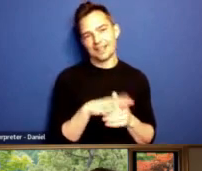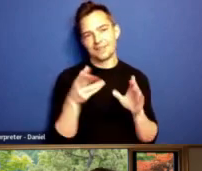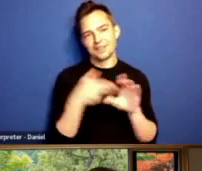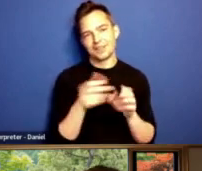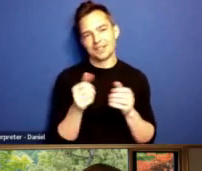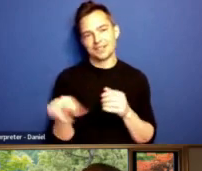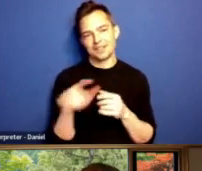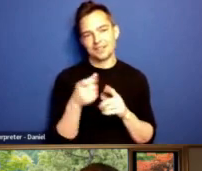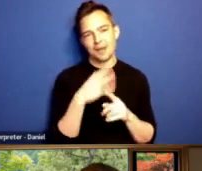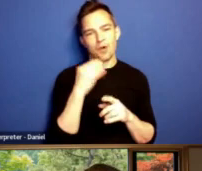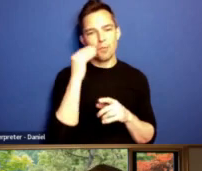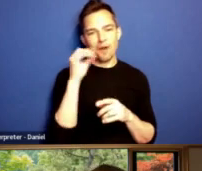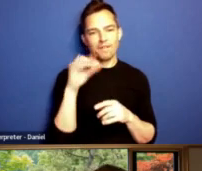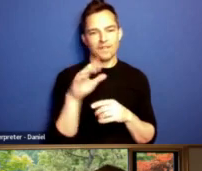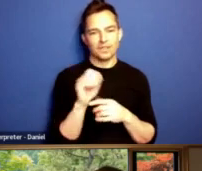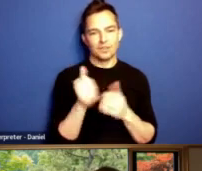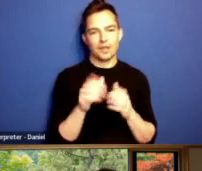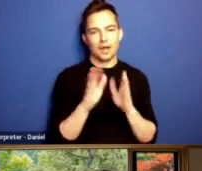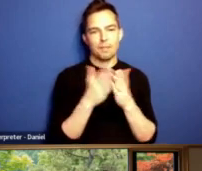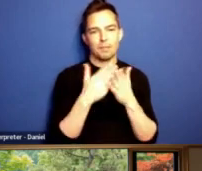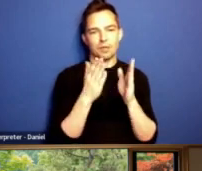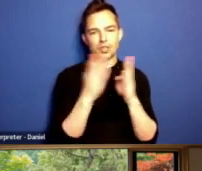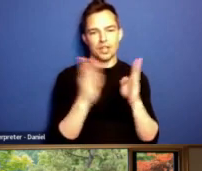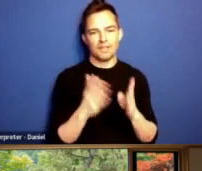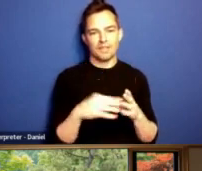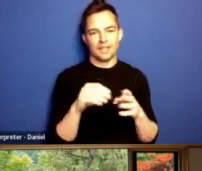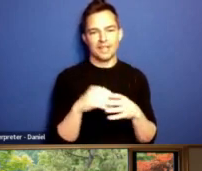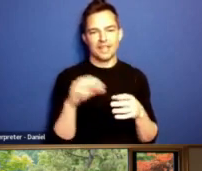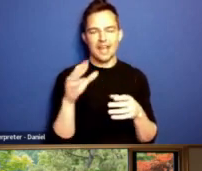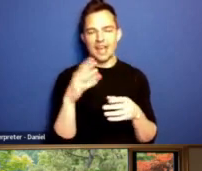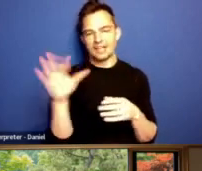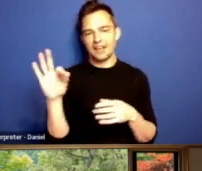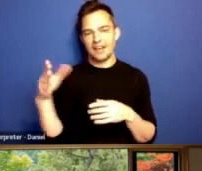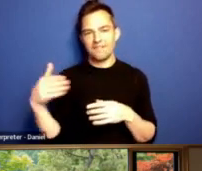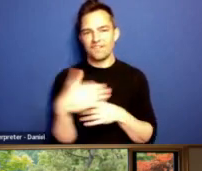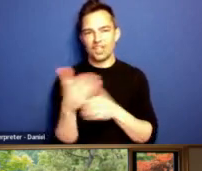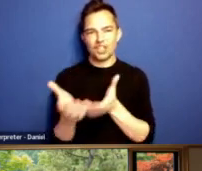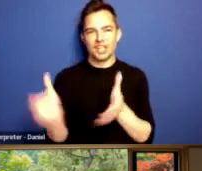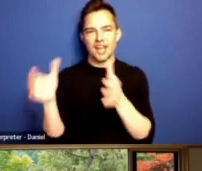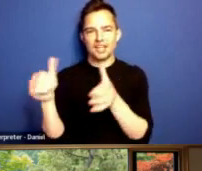to do very briefly, is I'm going to provide an overview of the Disability Employment Technical